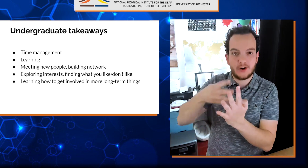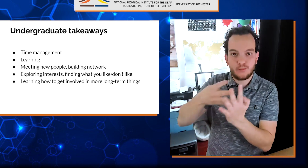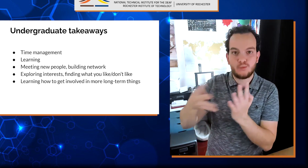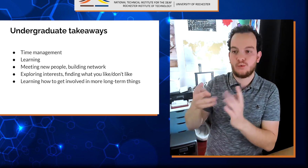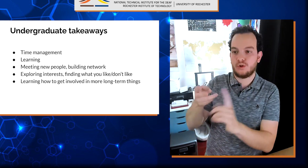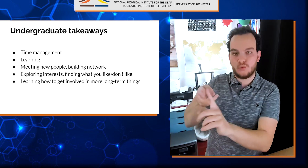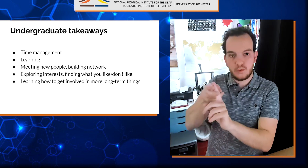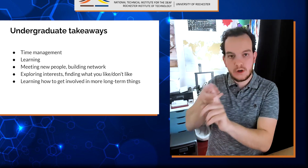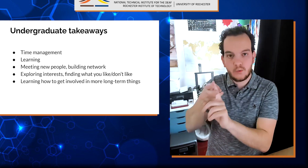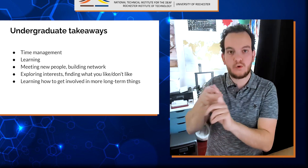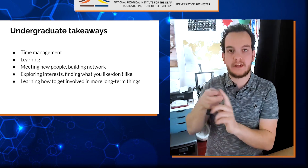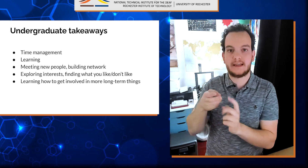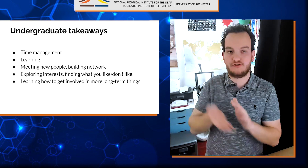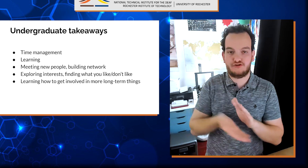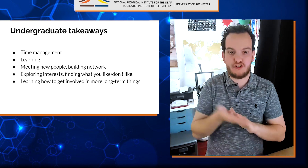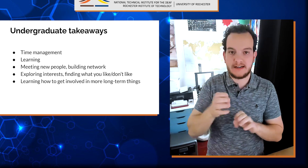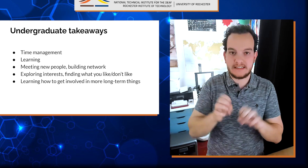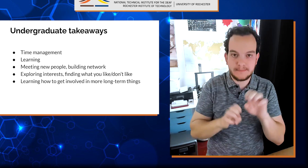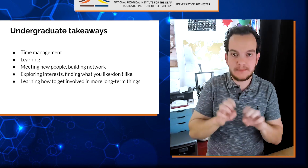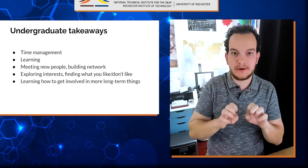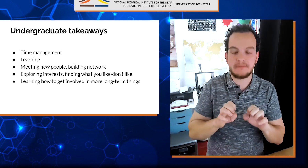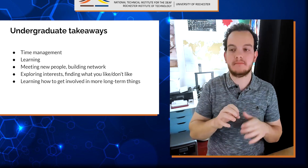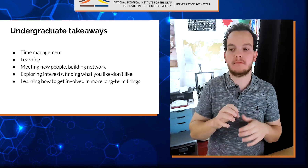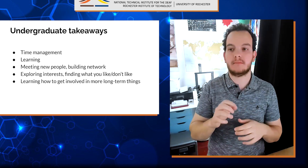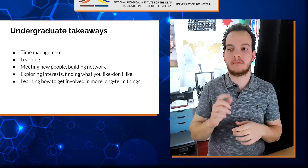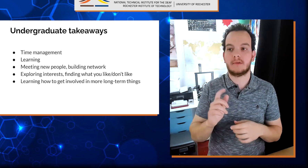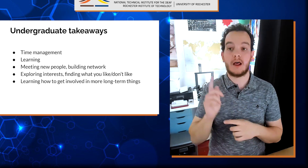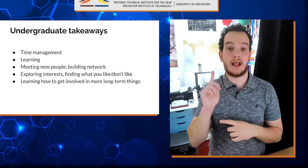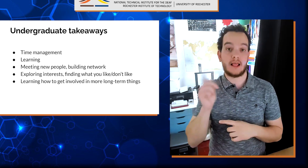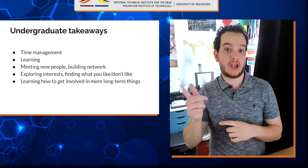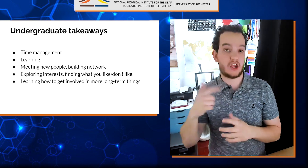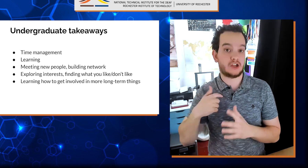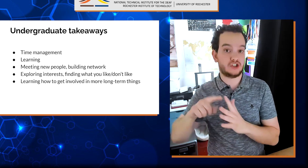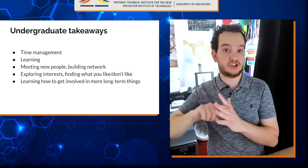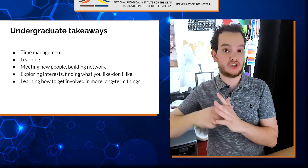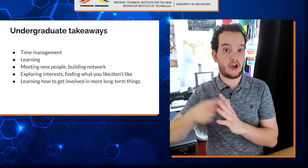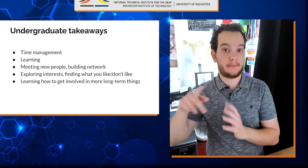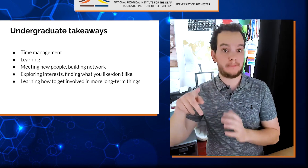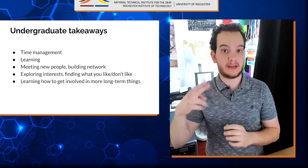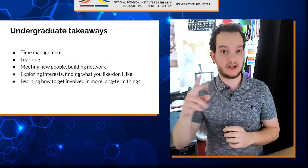to help recruit subjects for the research studies.